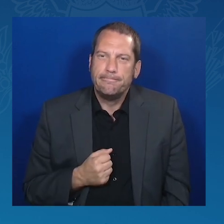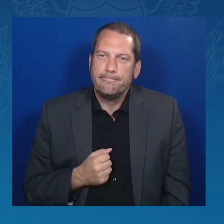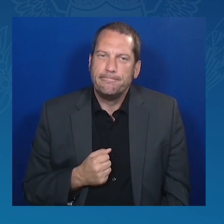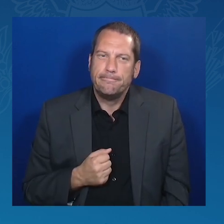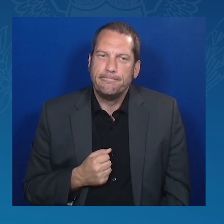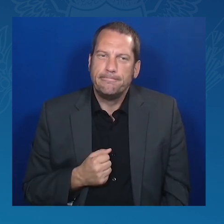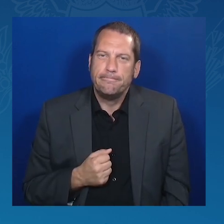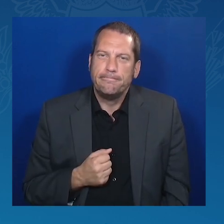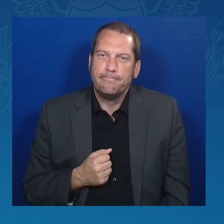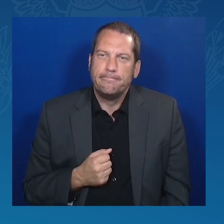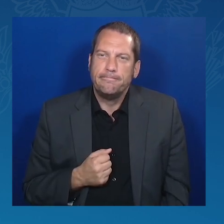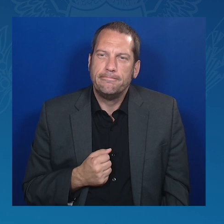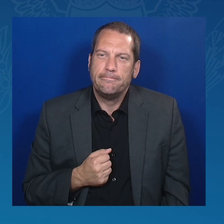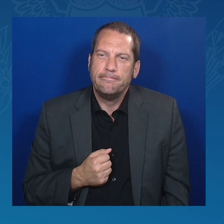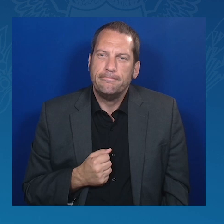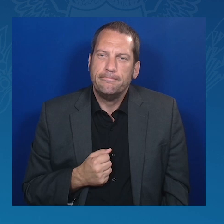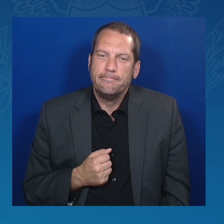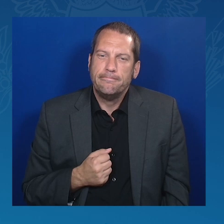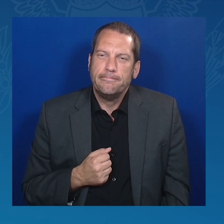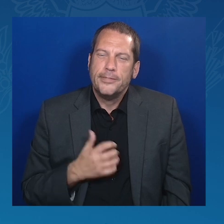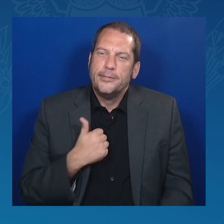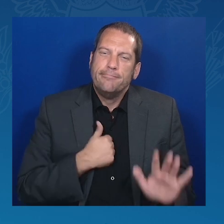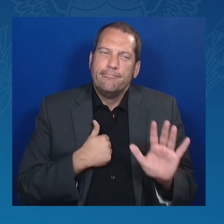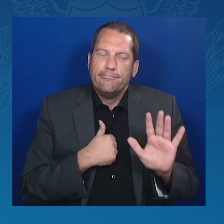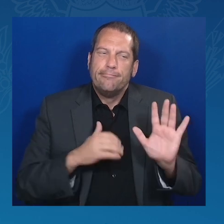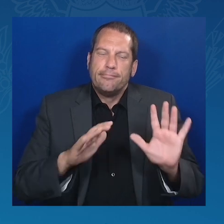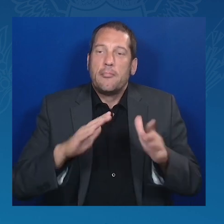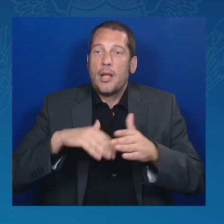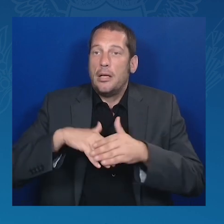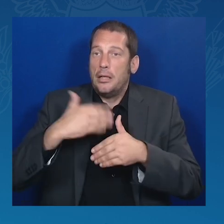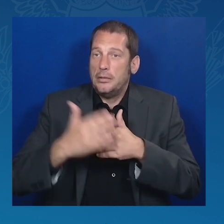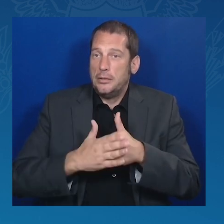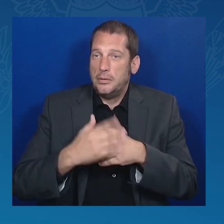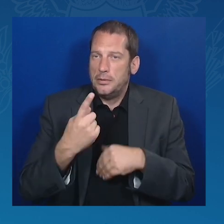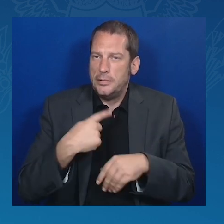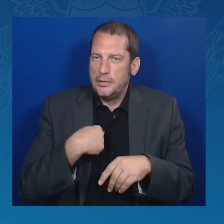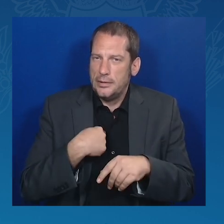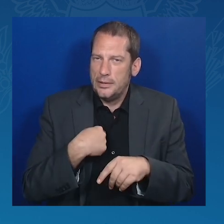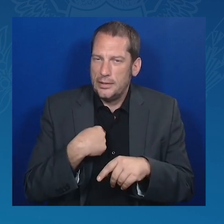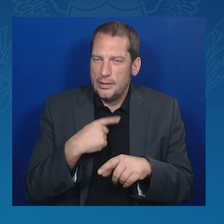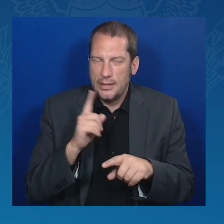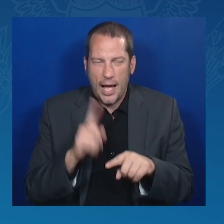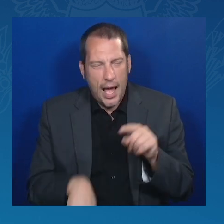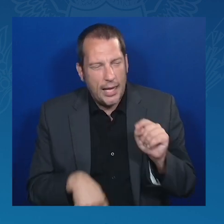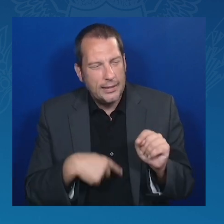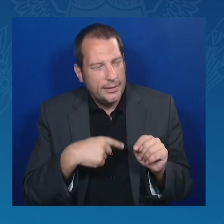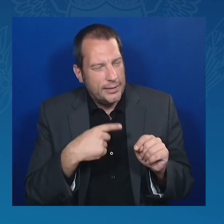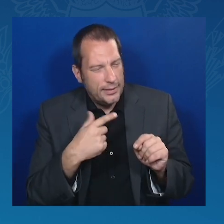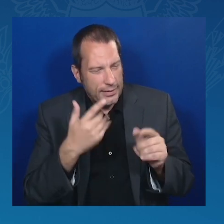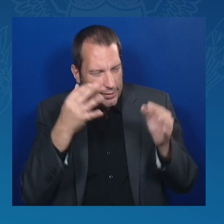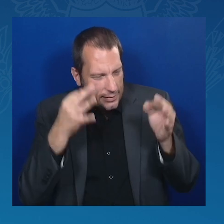I can't tell if I love it or I hate it, but you. You were the first vice president in the United States.